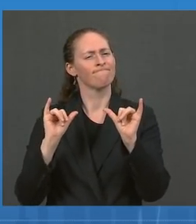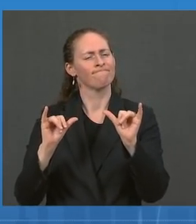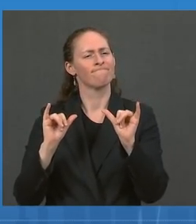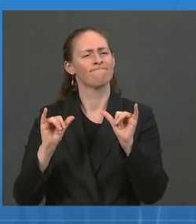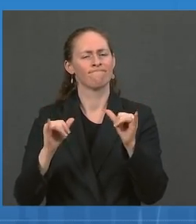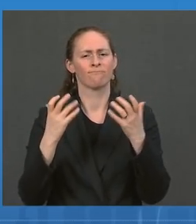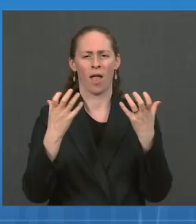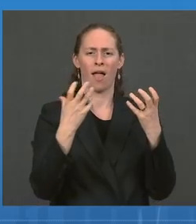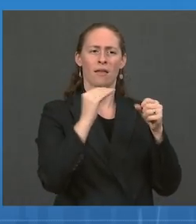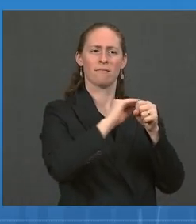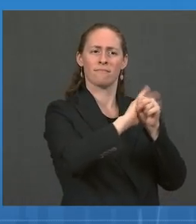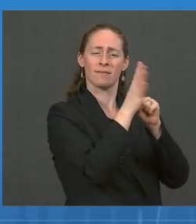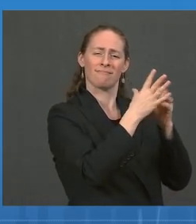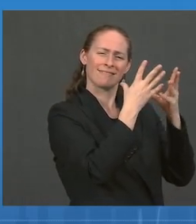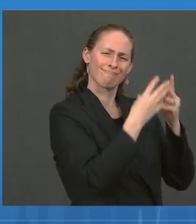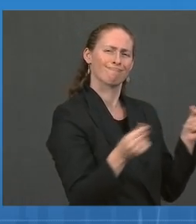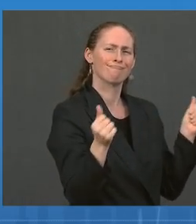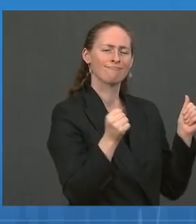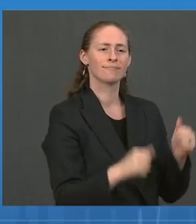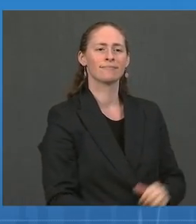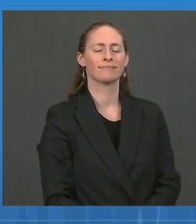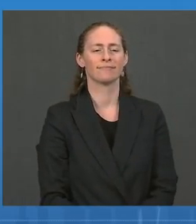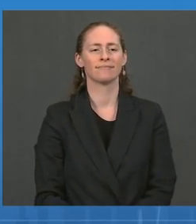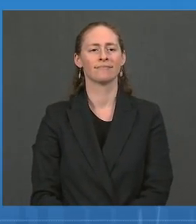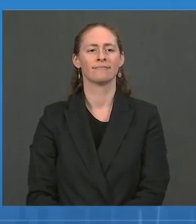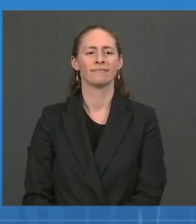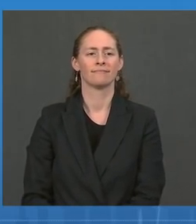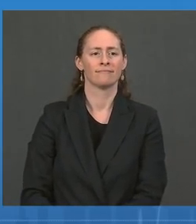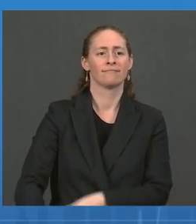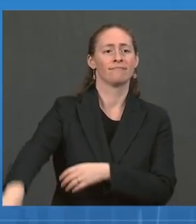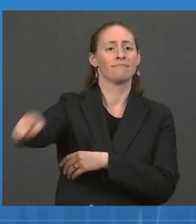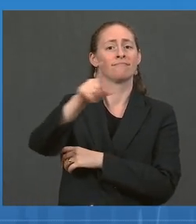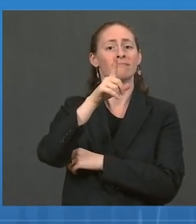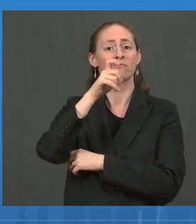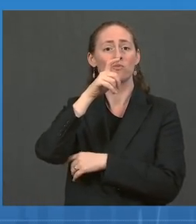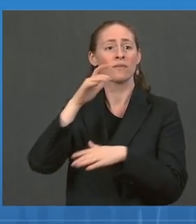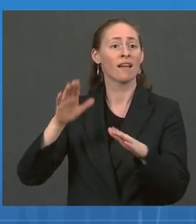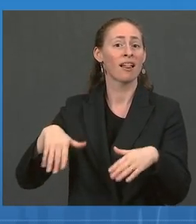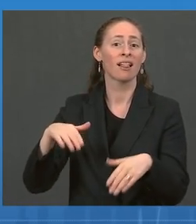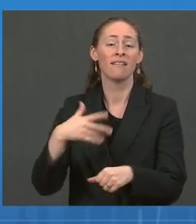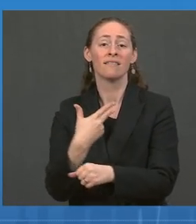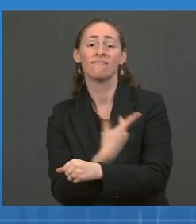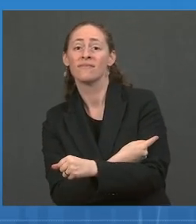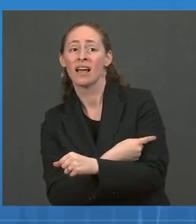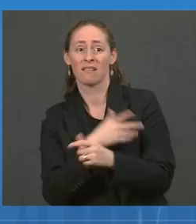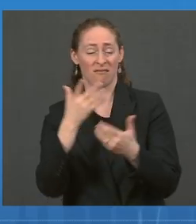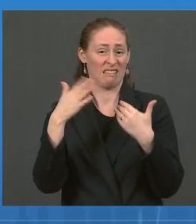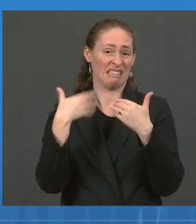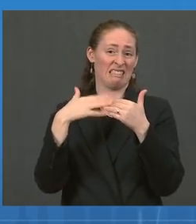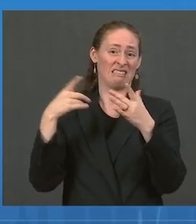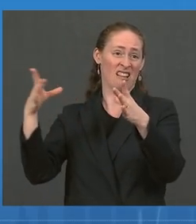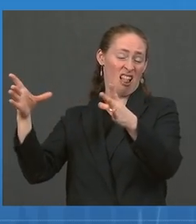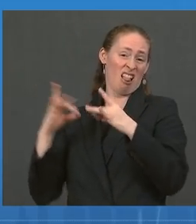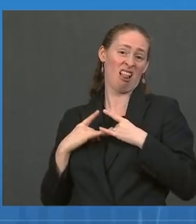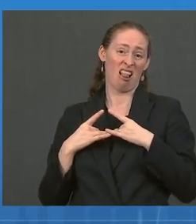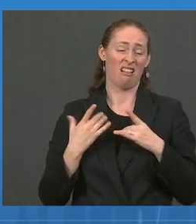Those who are unvaccinated remain the most vulnerable to infection, severe disease, hospitalization.